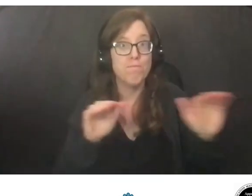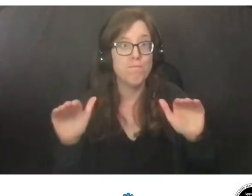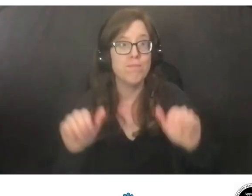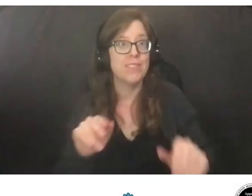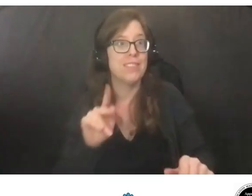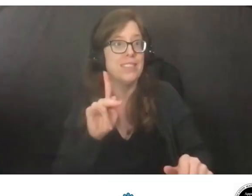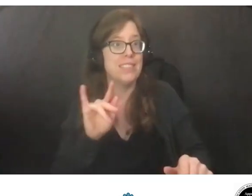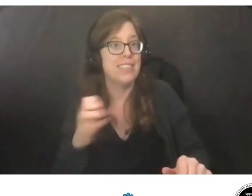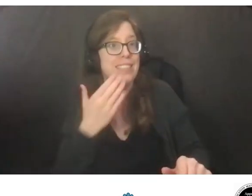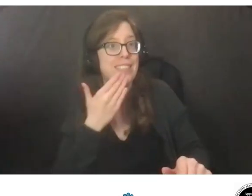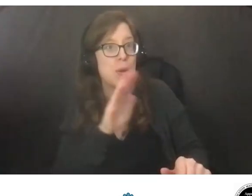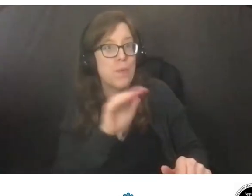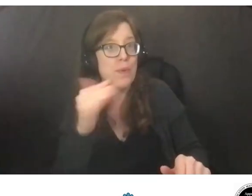Kaycee: Good night. Thanks everybody!